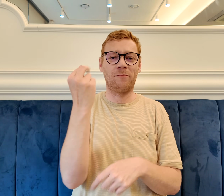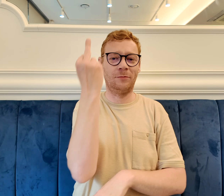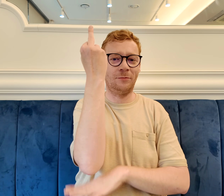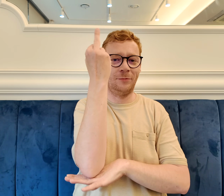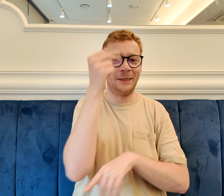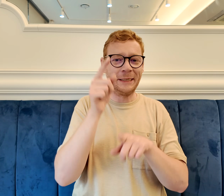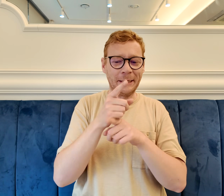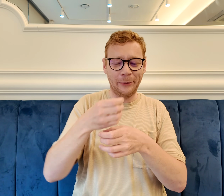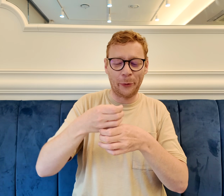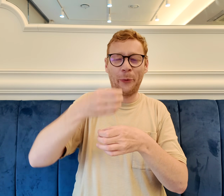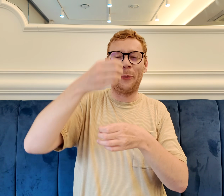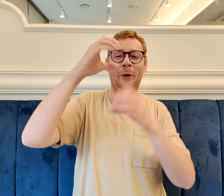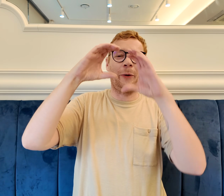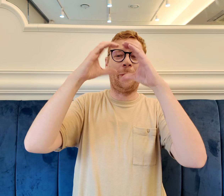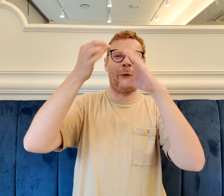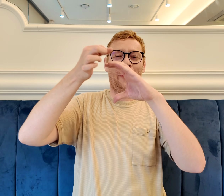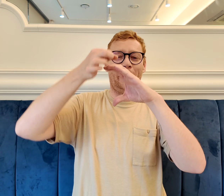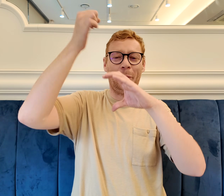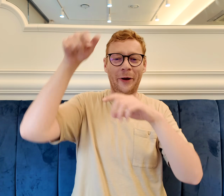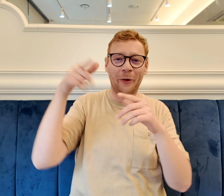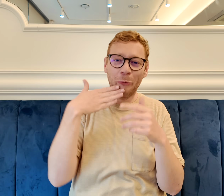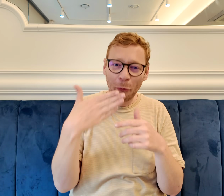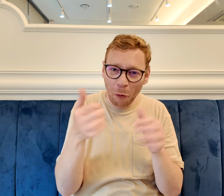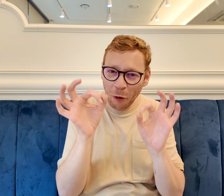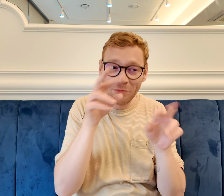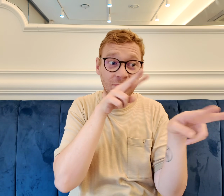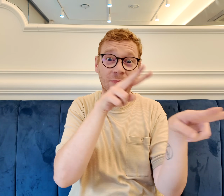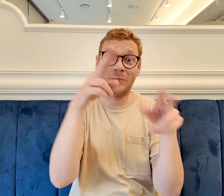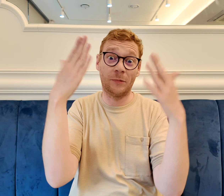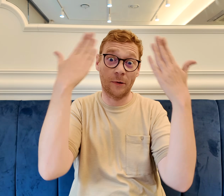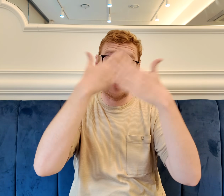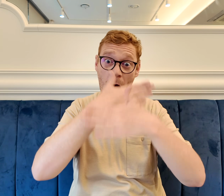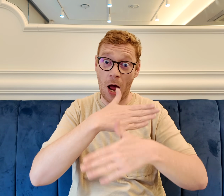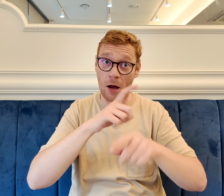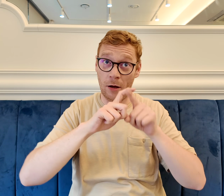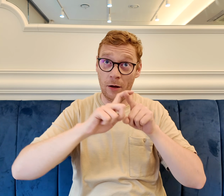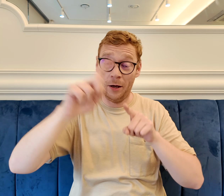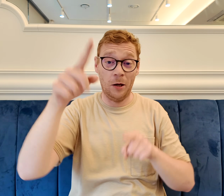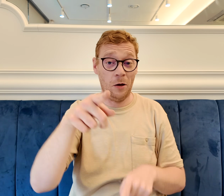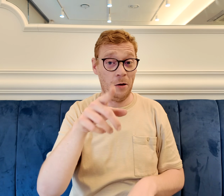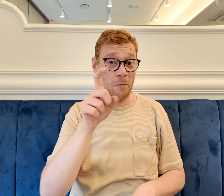And Namsan Mountain. The night view of Seoul from the cable car up there was truly spectacular.